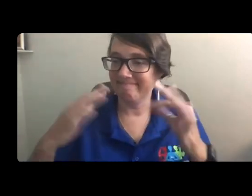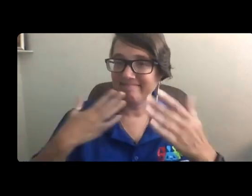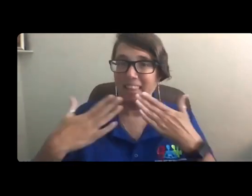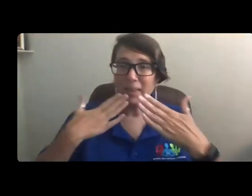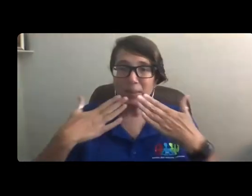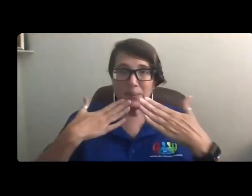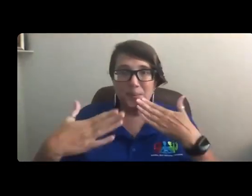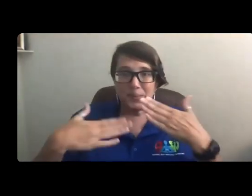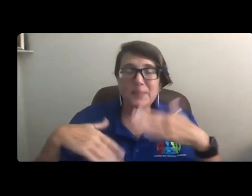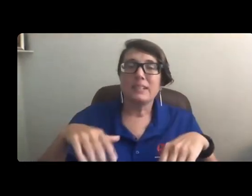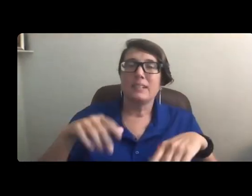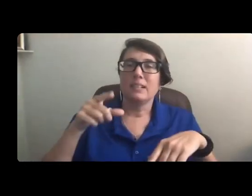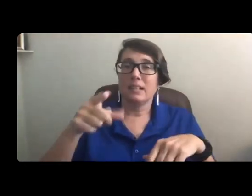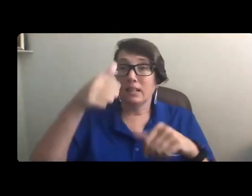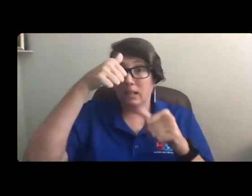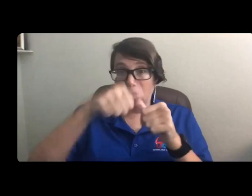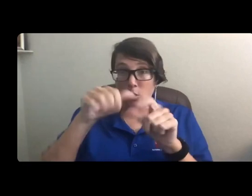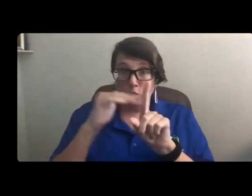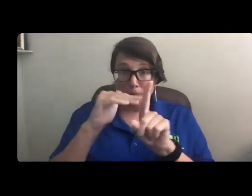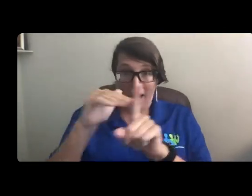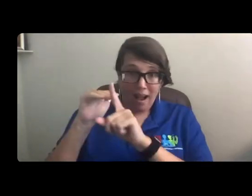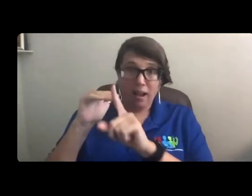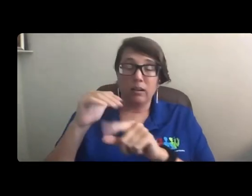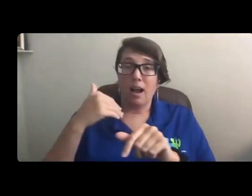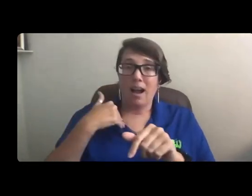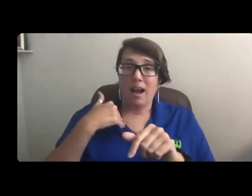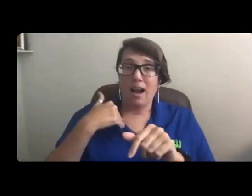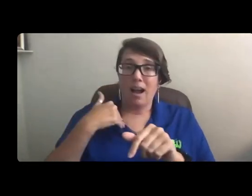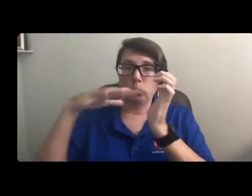goes on, please feel free to reach out to me. Thank you so much.